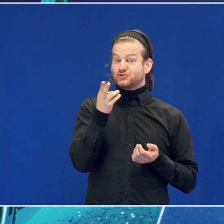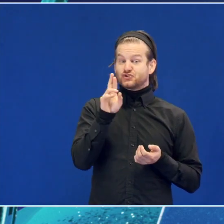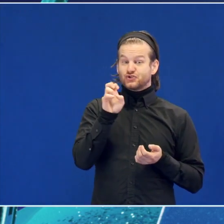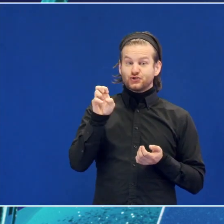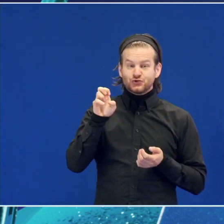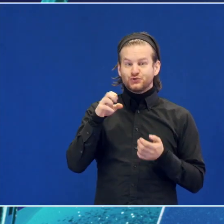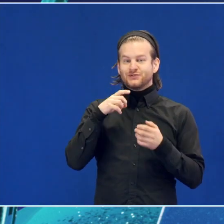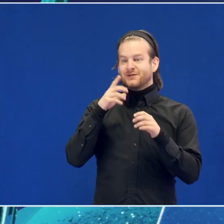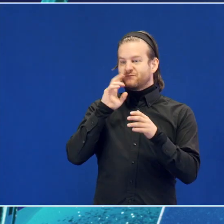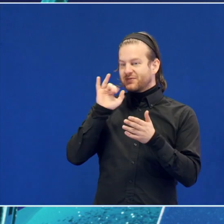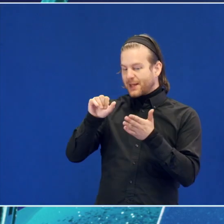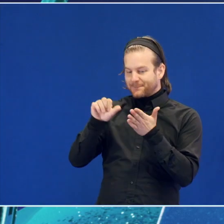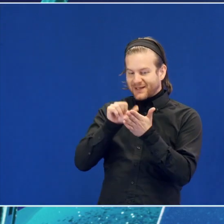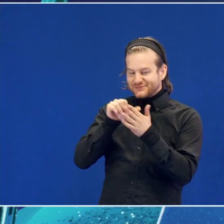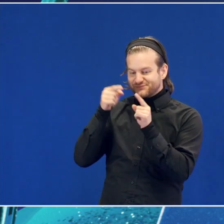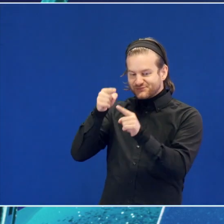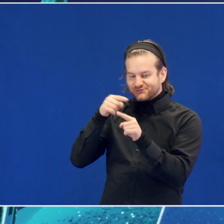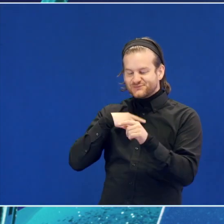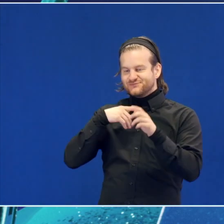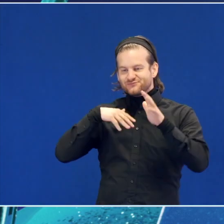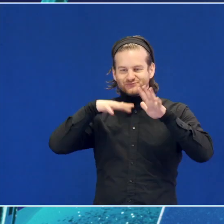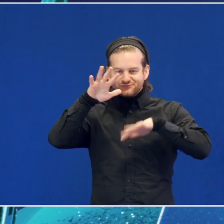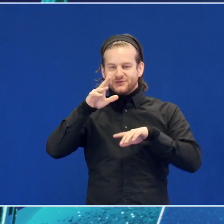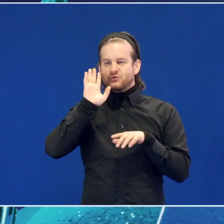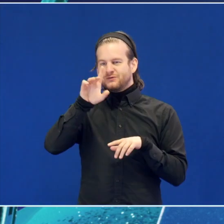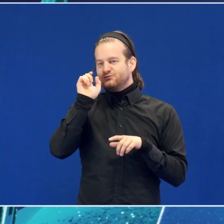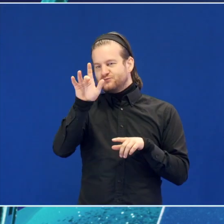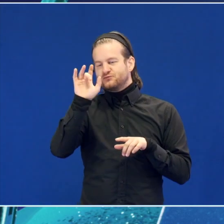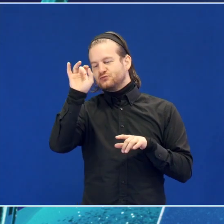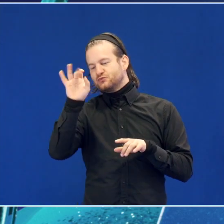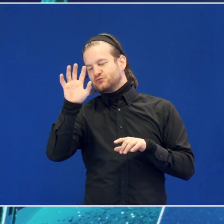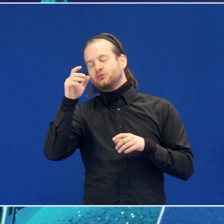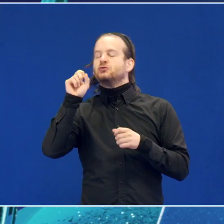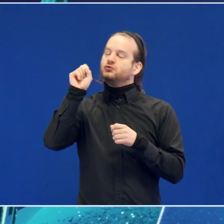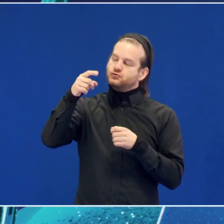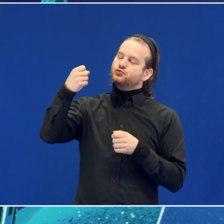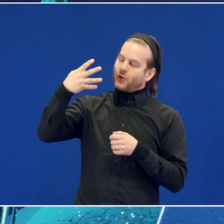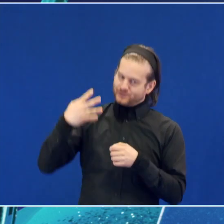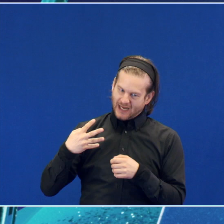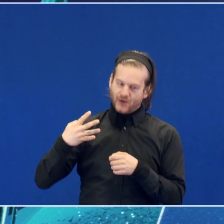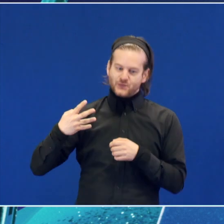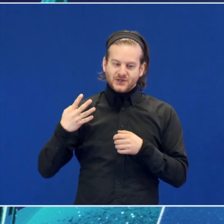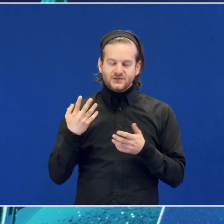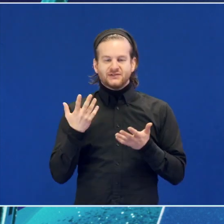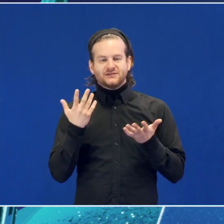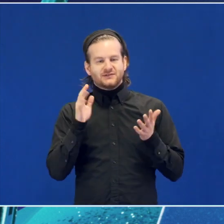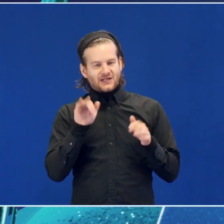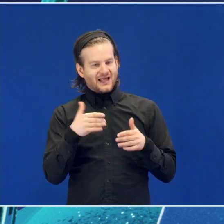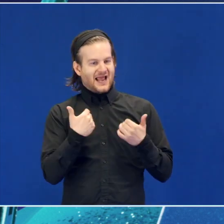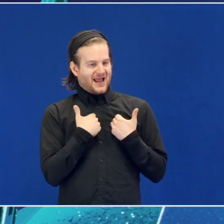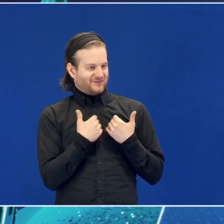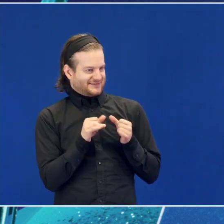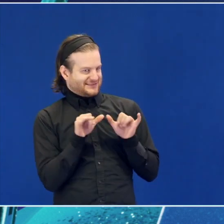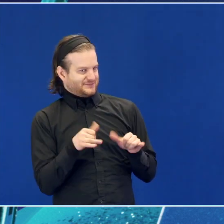couple of dropdowns button, whatever the case may be. We have systems today where you can just go in and say,